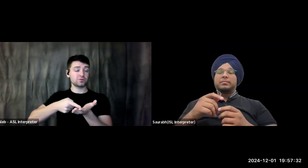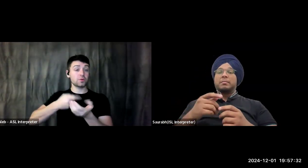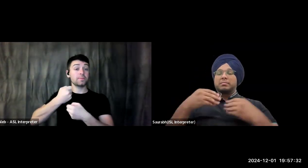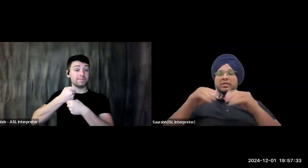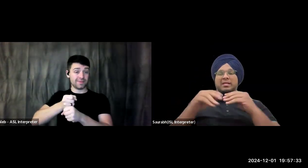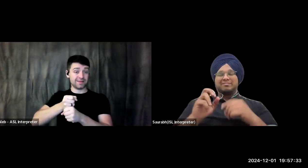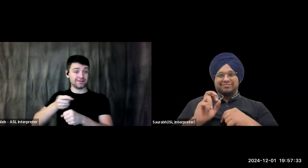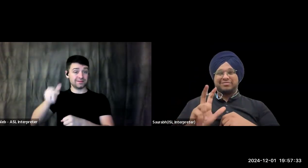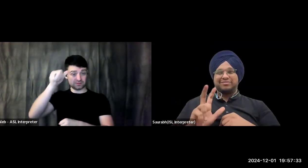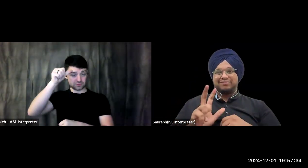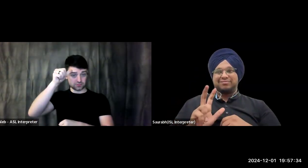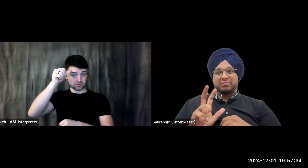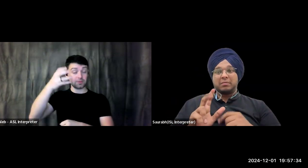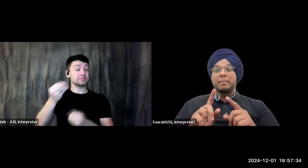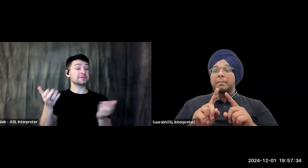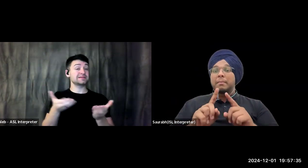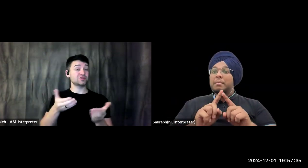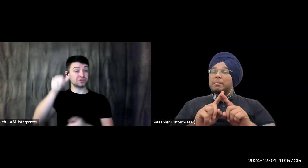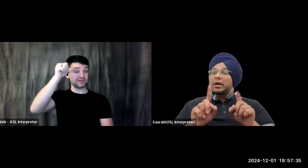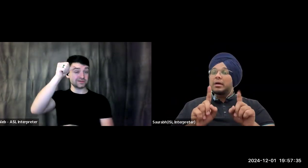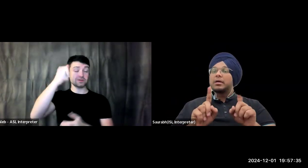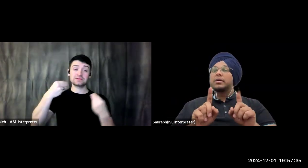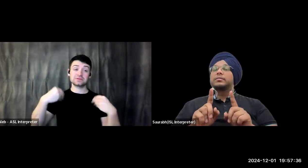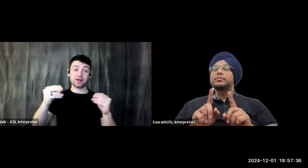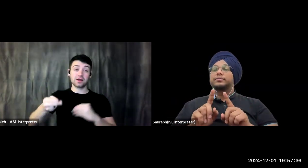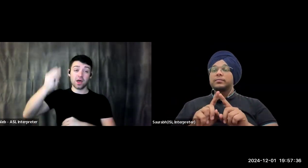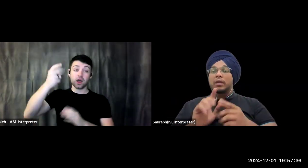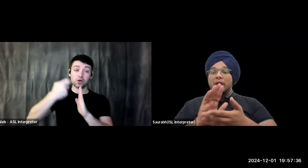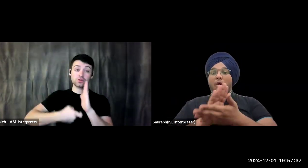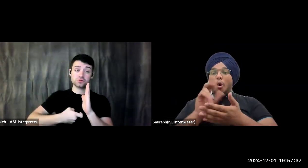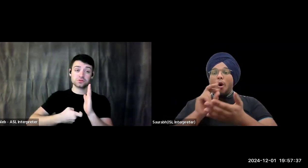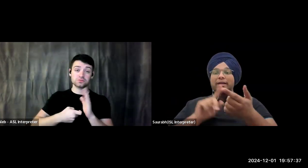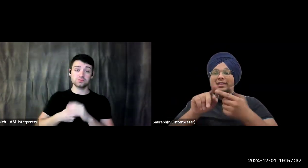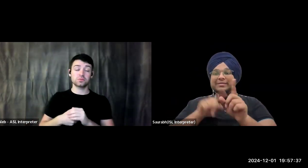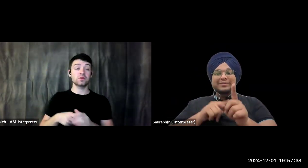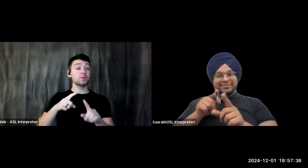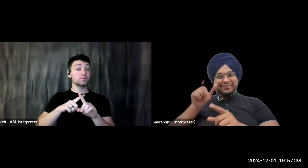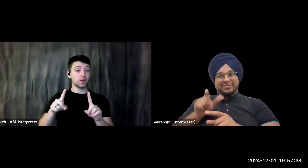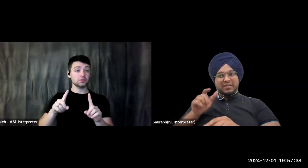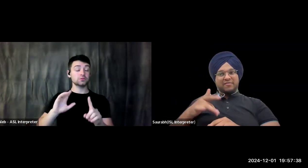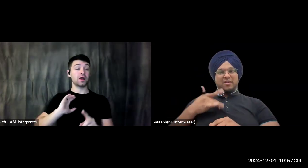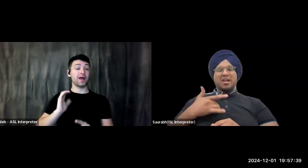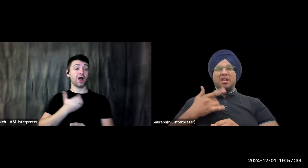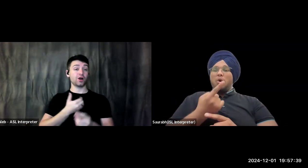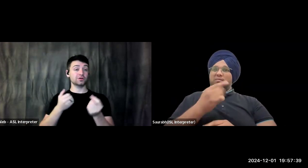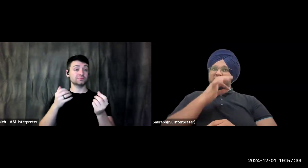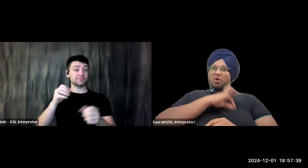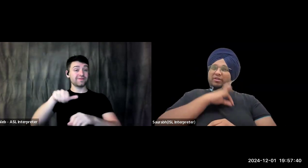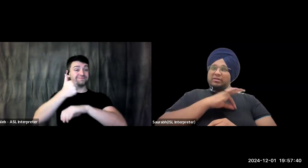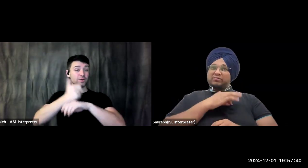But as… Hunny feels this is not only a profit-making company.